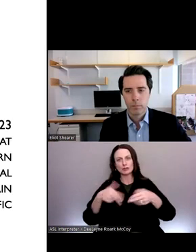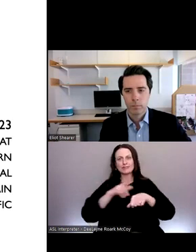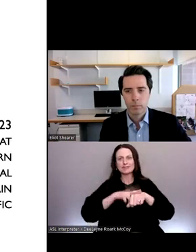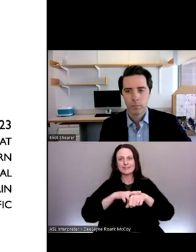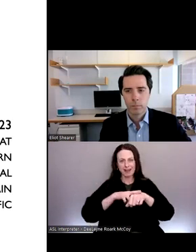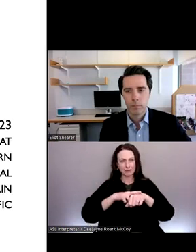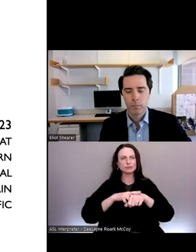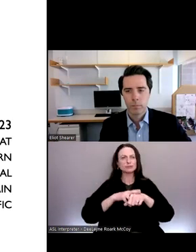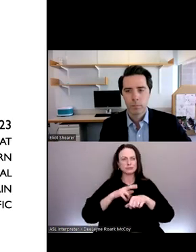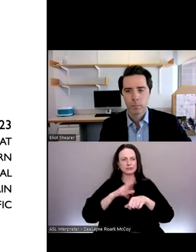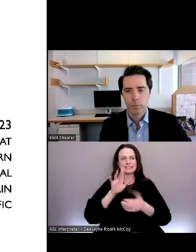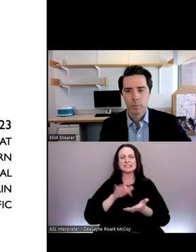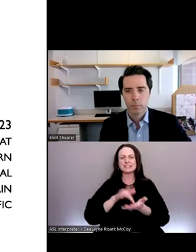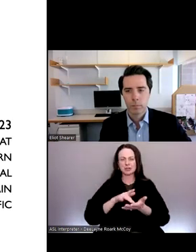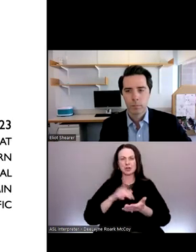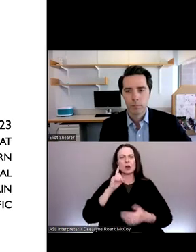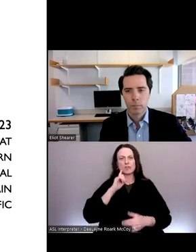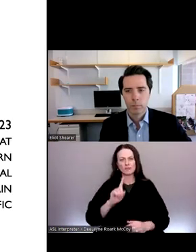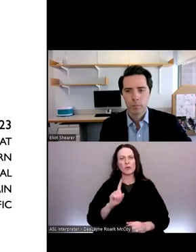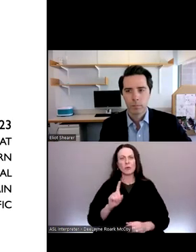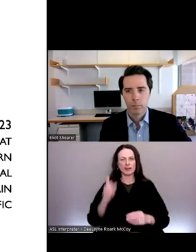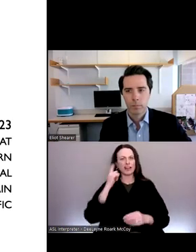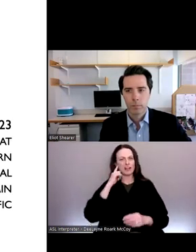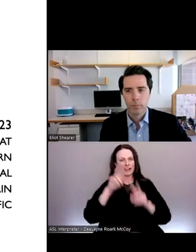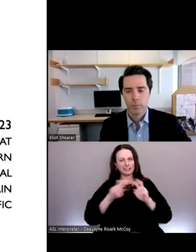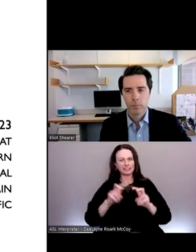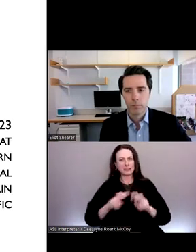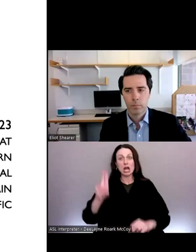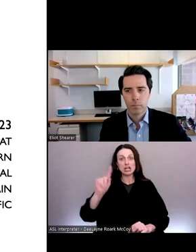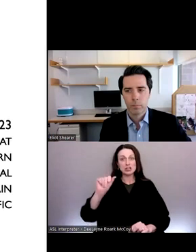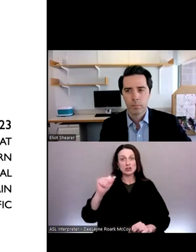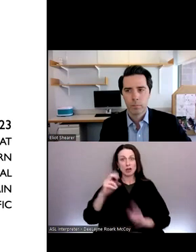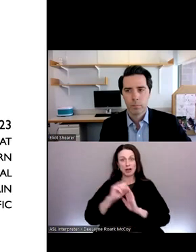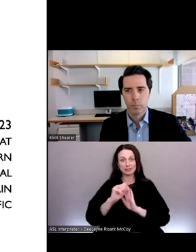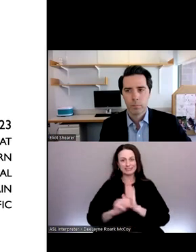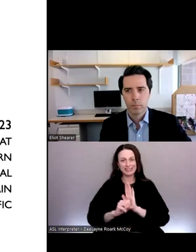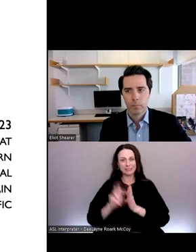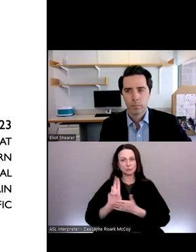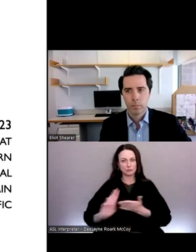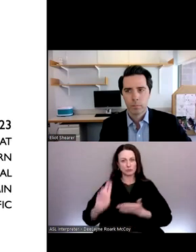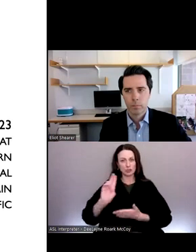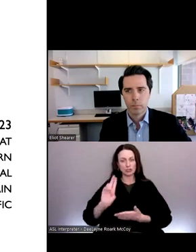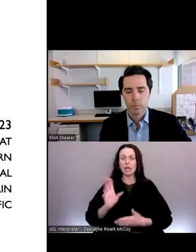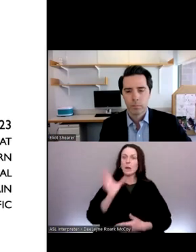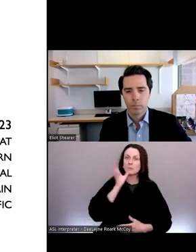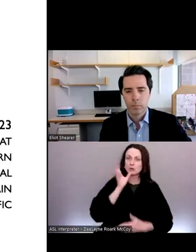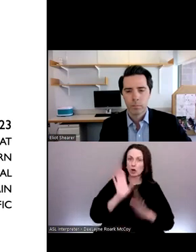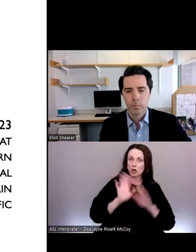and management at Utah State University which is funded by the maternal and